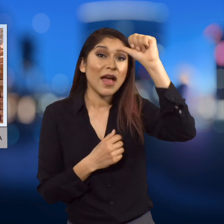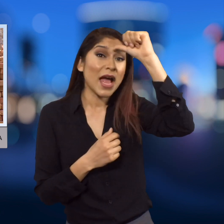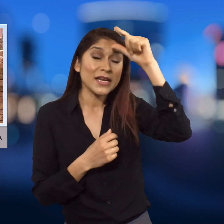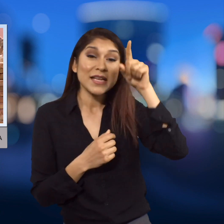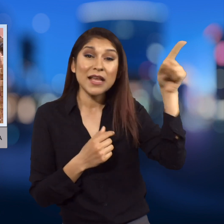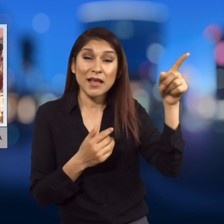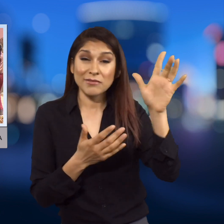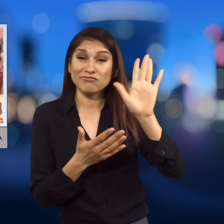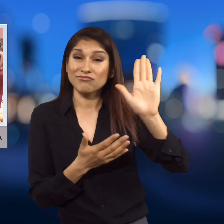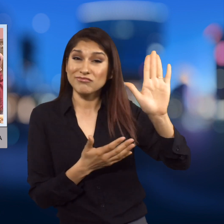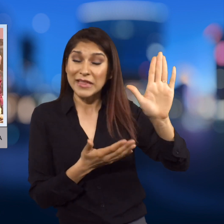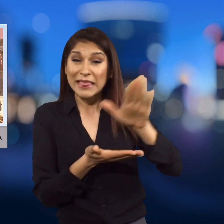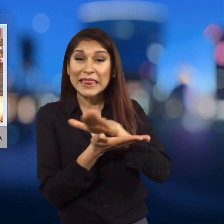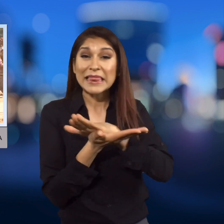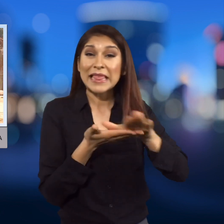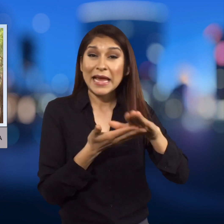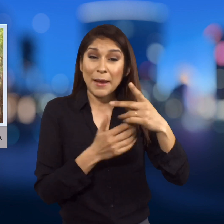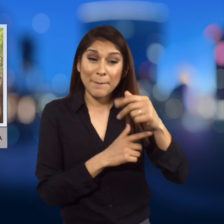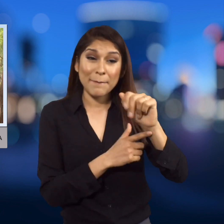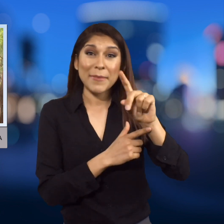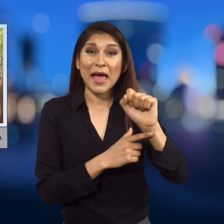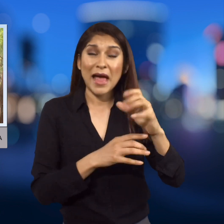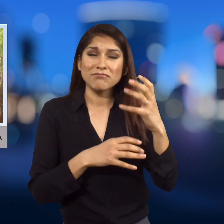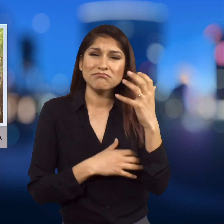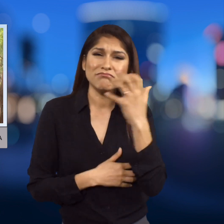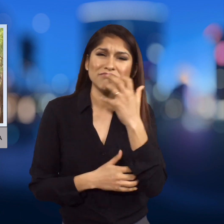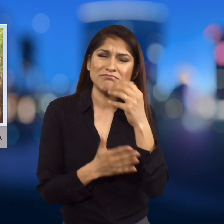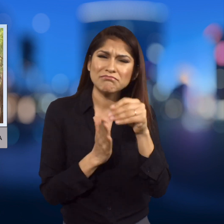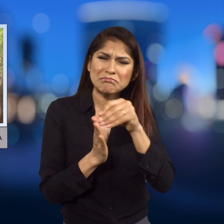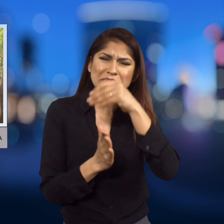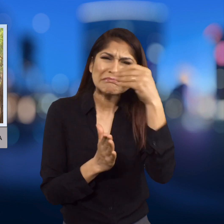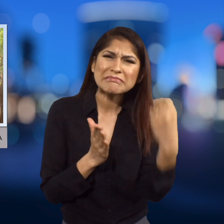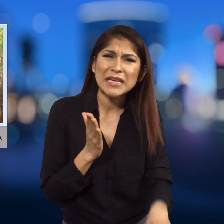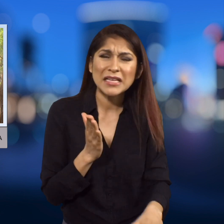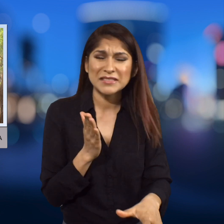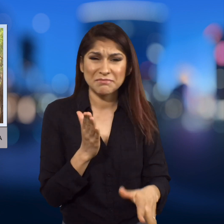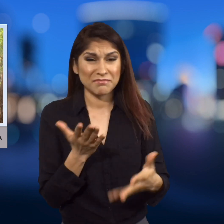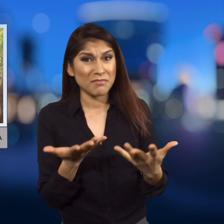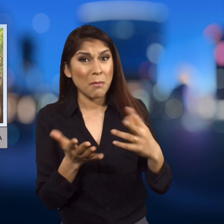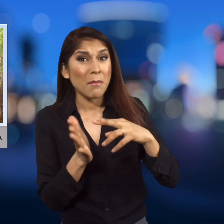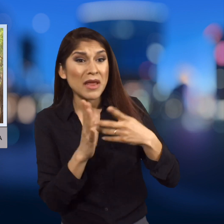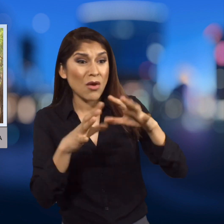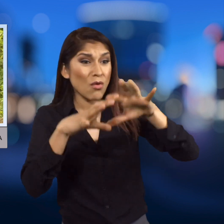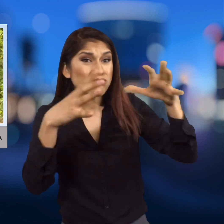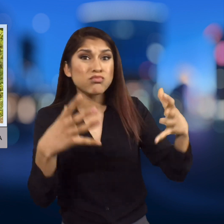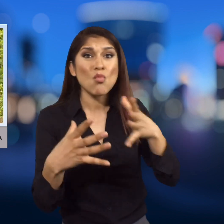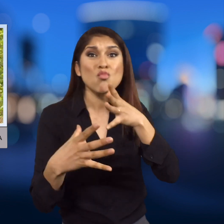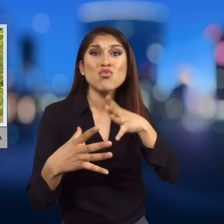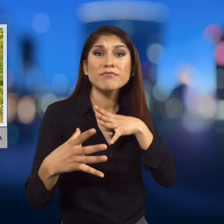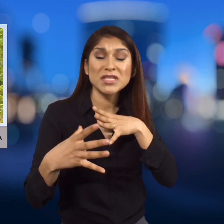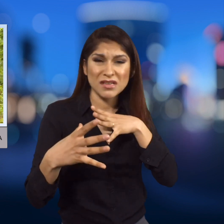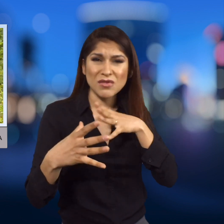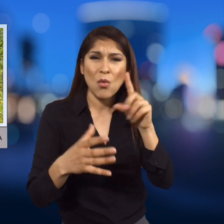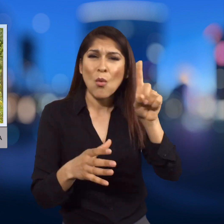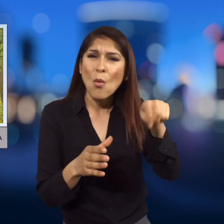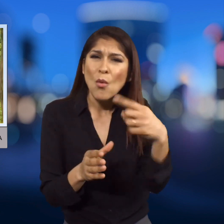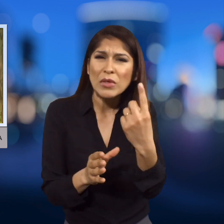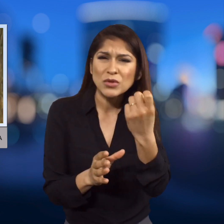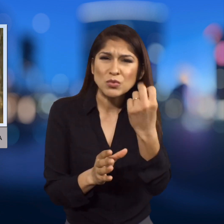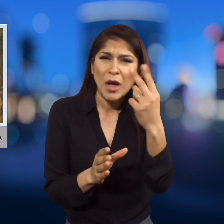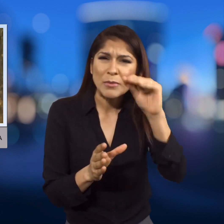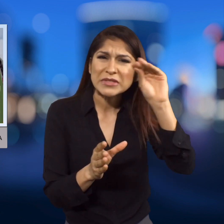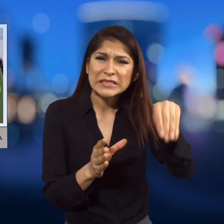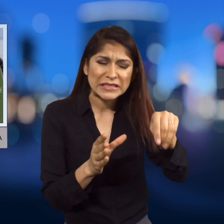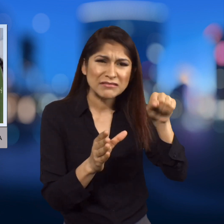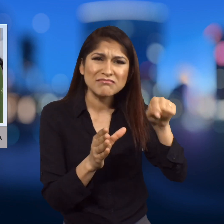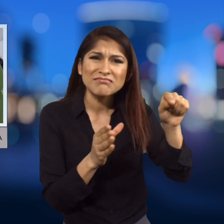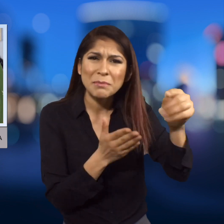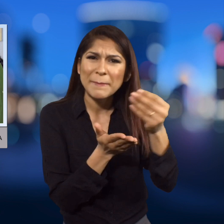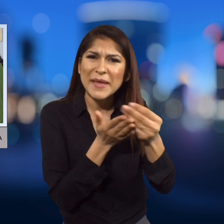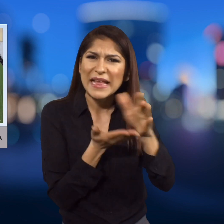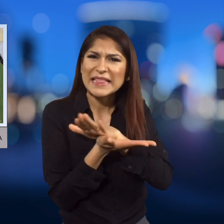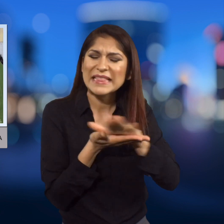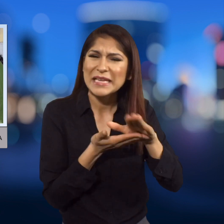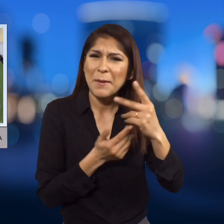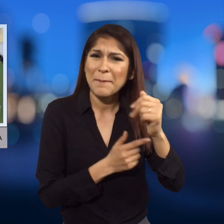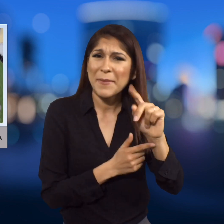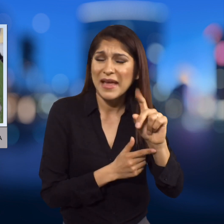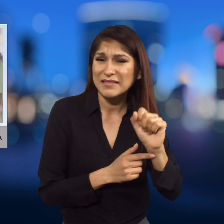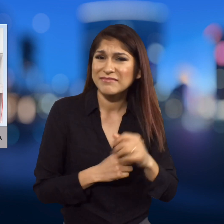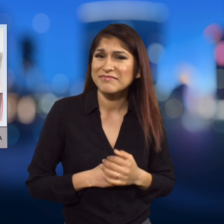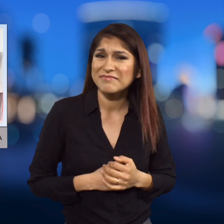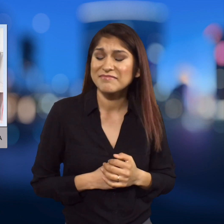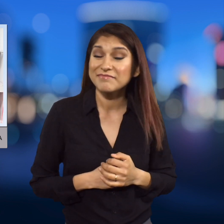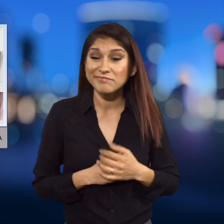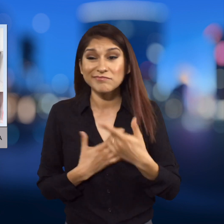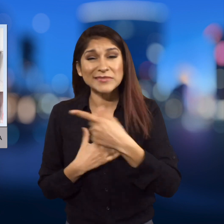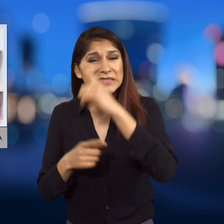Sanitary pads are so expensive in India only 12 percent of women use them.